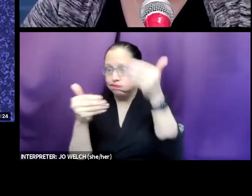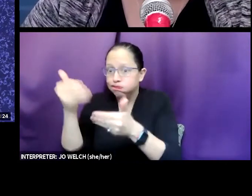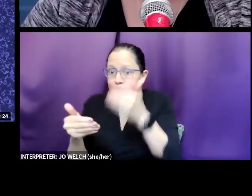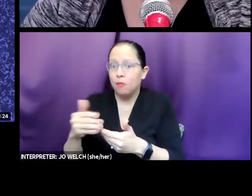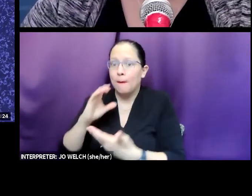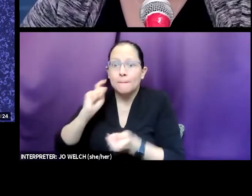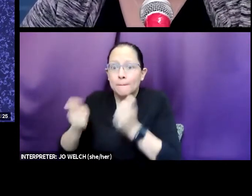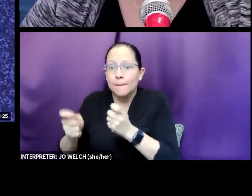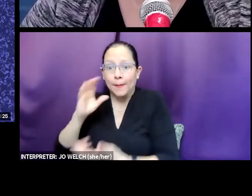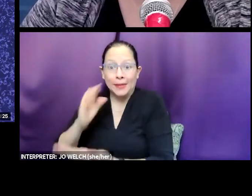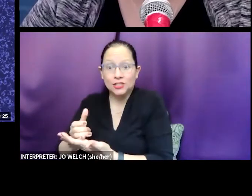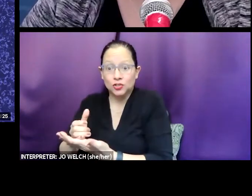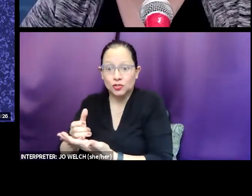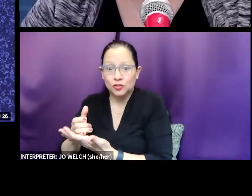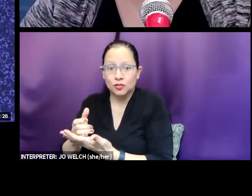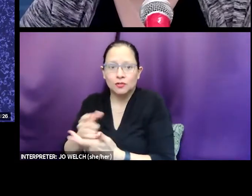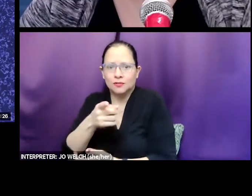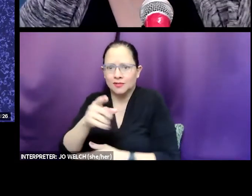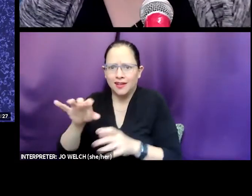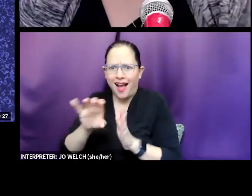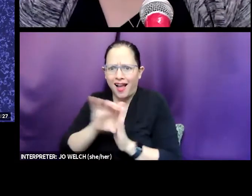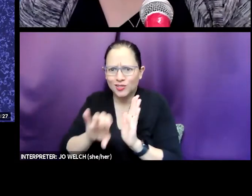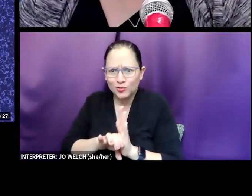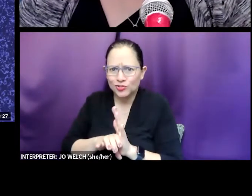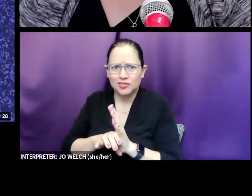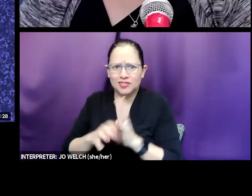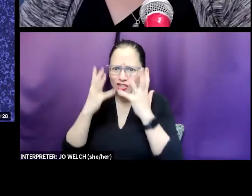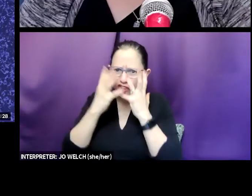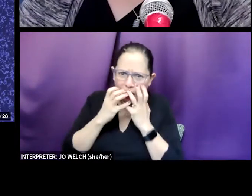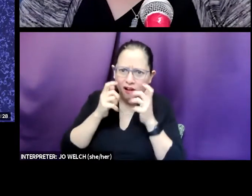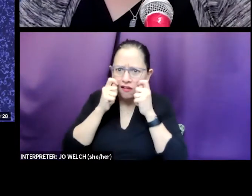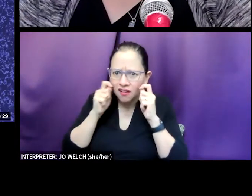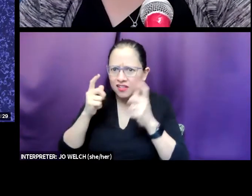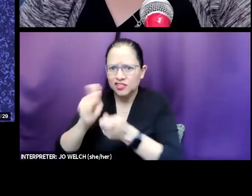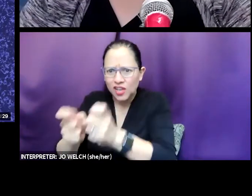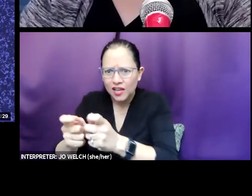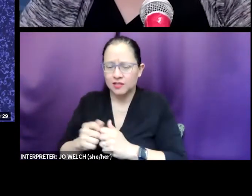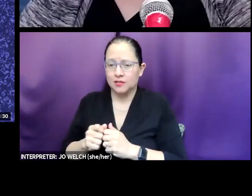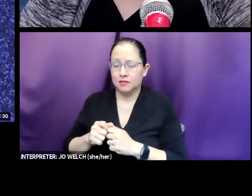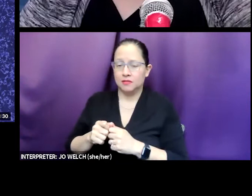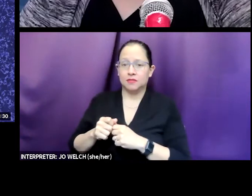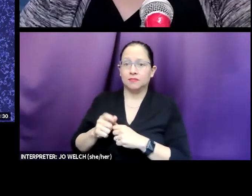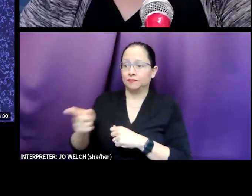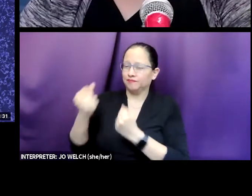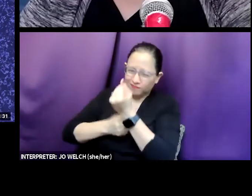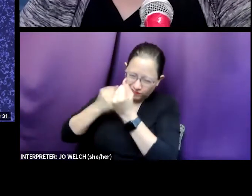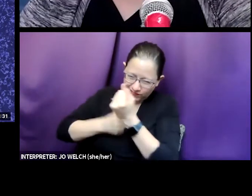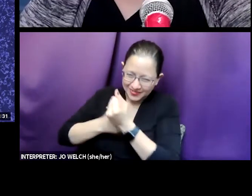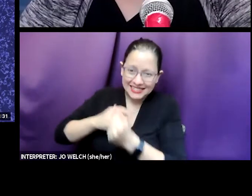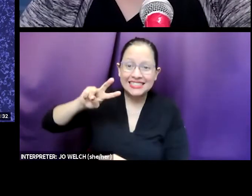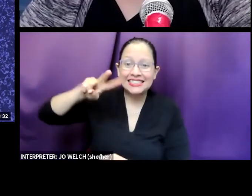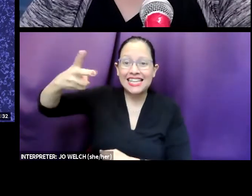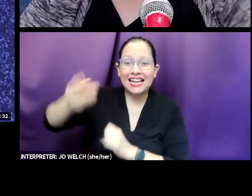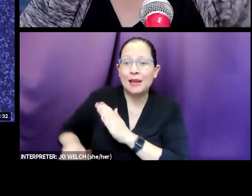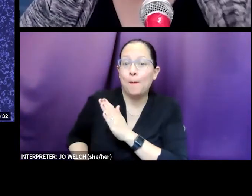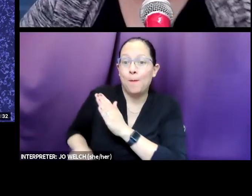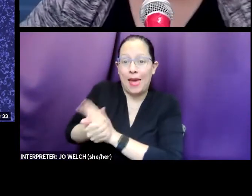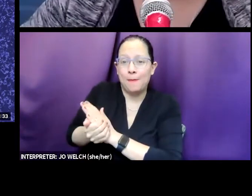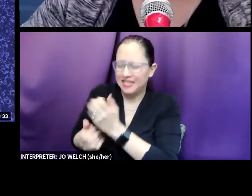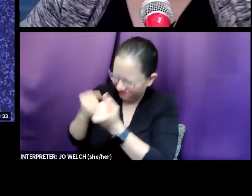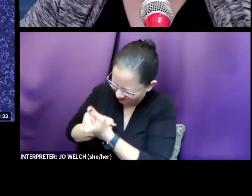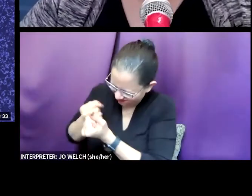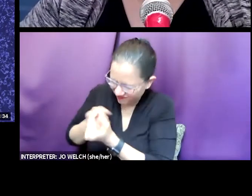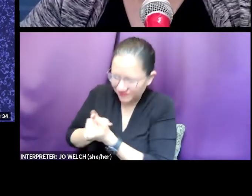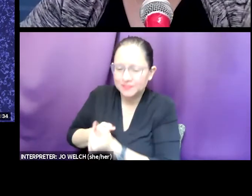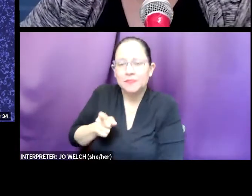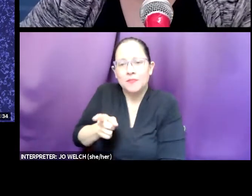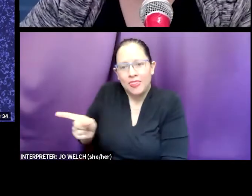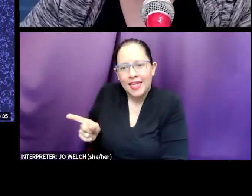A lot of them are ardent supporters of the Second Amendment, which they believe means that they should be able to have, you know, any kind of gun.